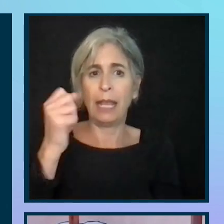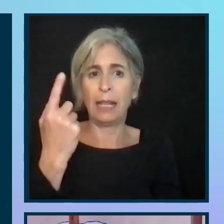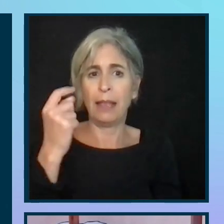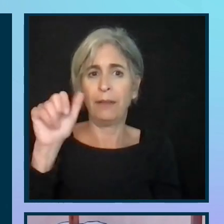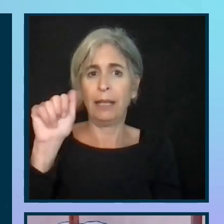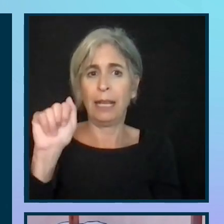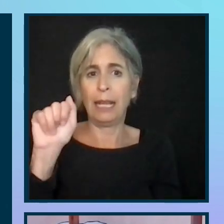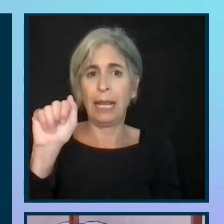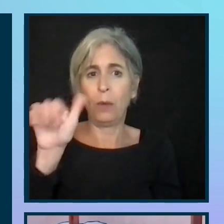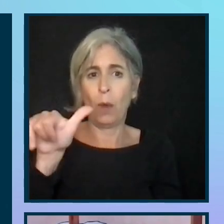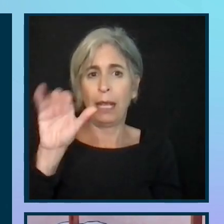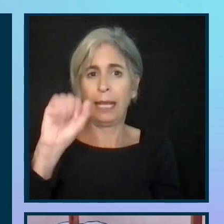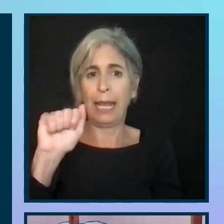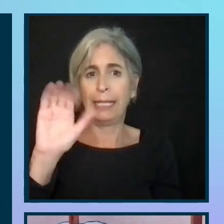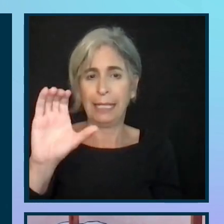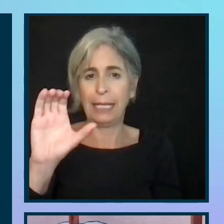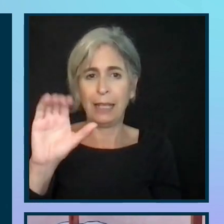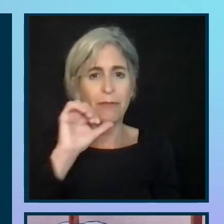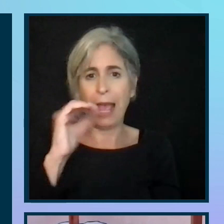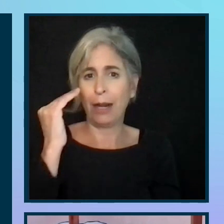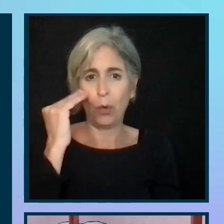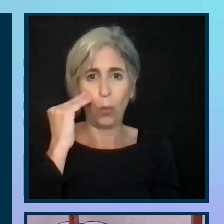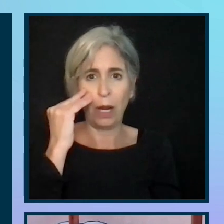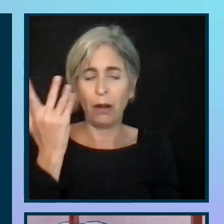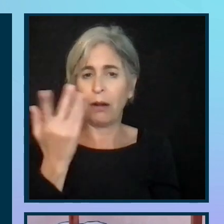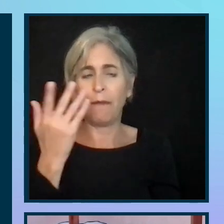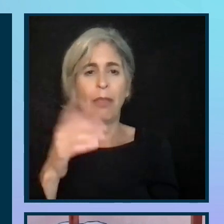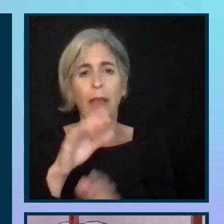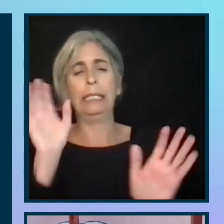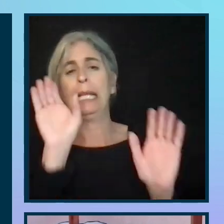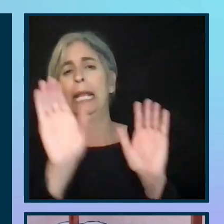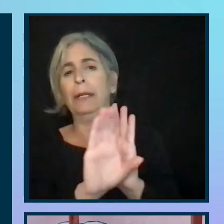is not made aware of decorative images. Given I am a blind screen reader user,